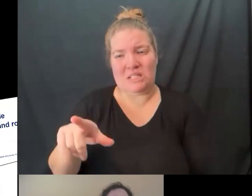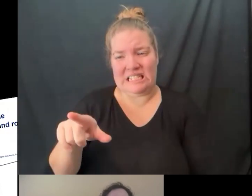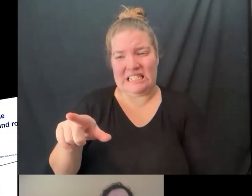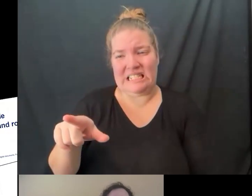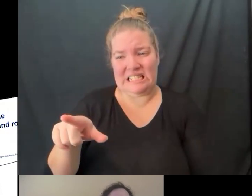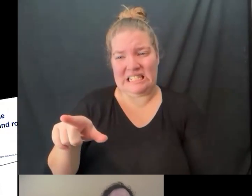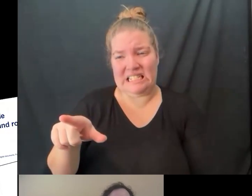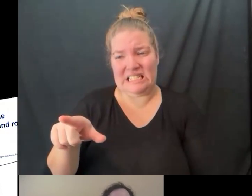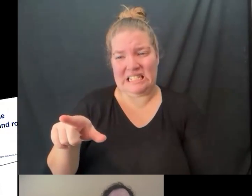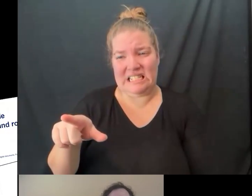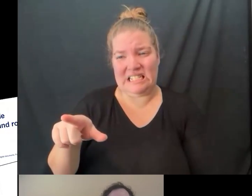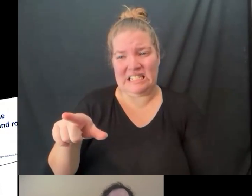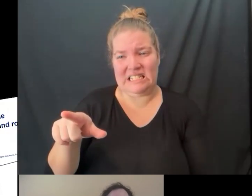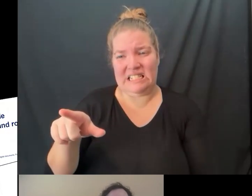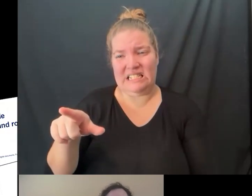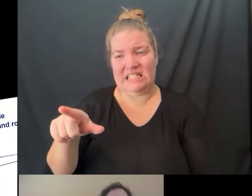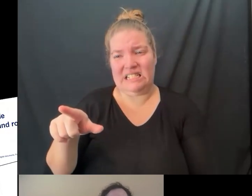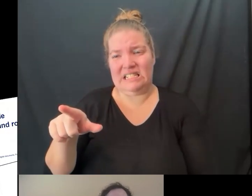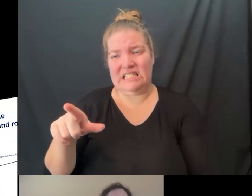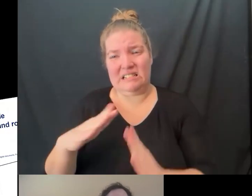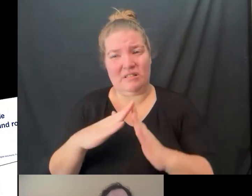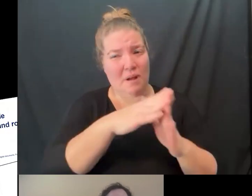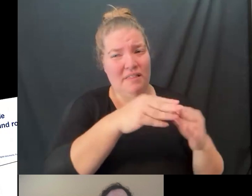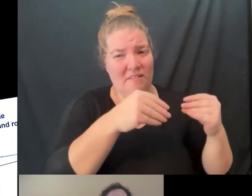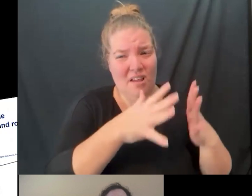So my biggest recommendation is to urge your vendors